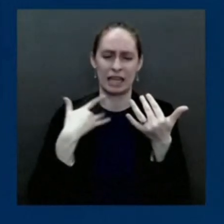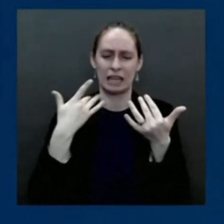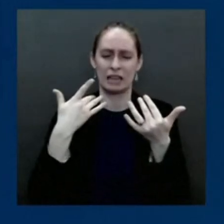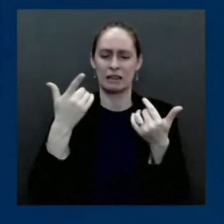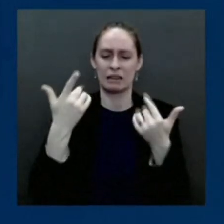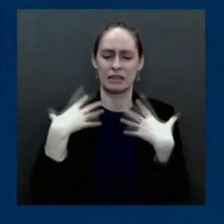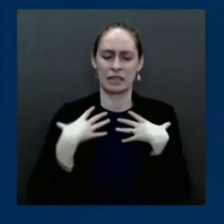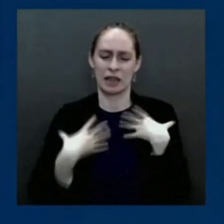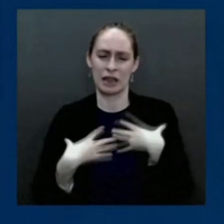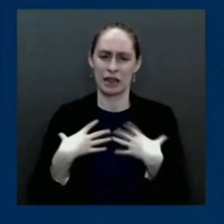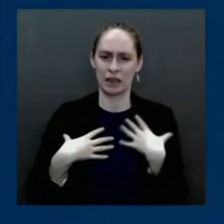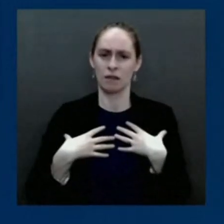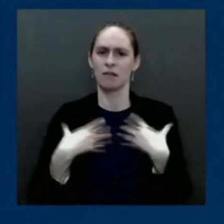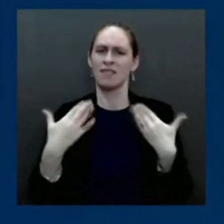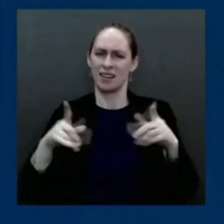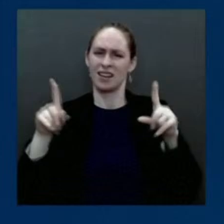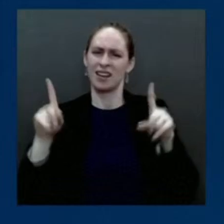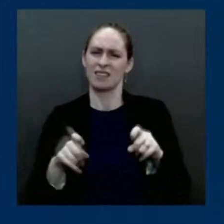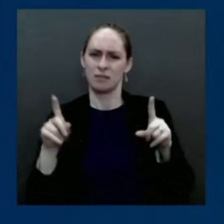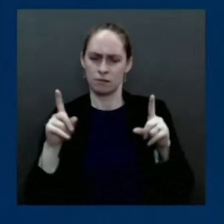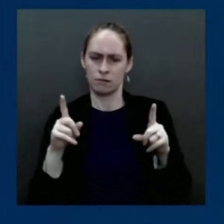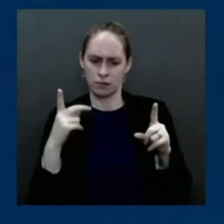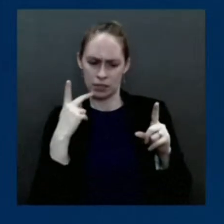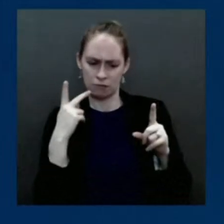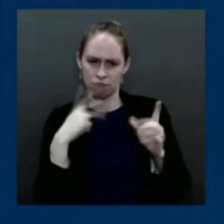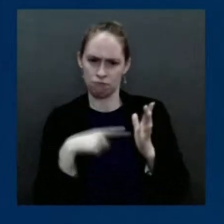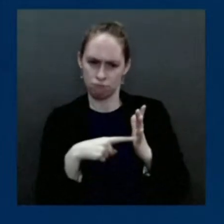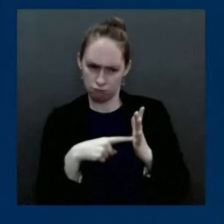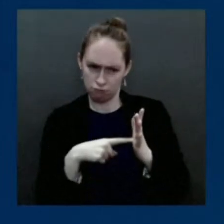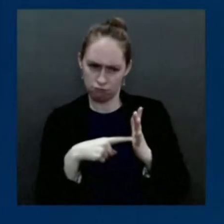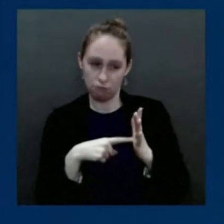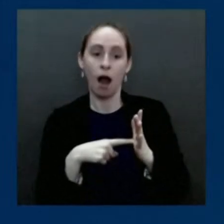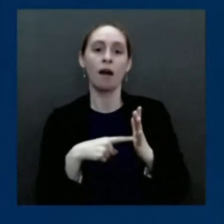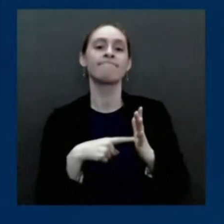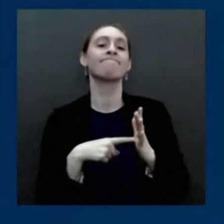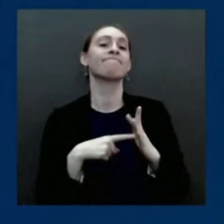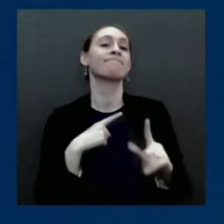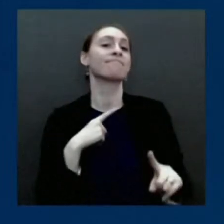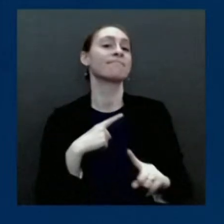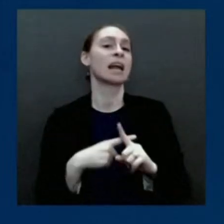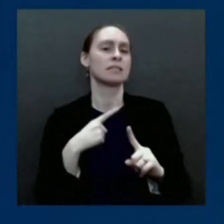UNTIL YOUR TEST RESULTS RETURN AND OF COURSE THEN ISOLATE IF